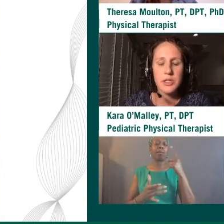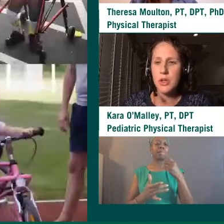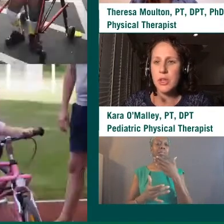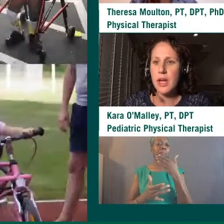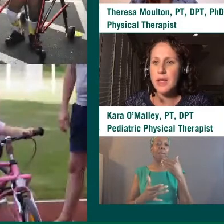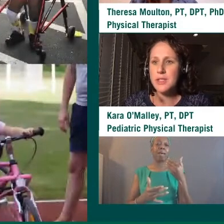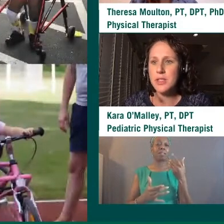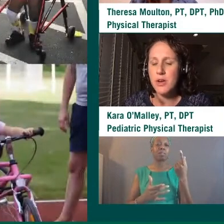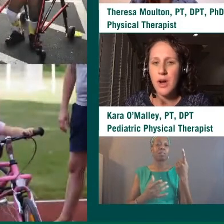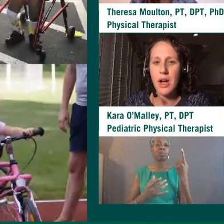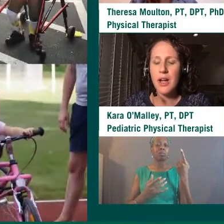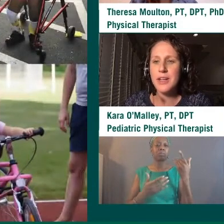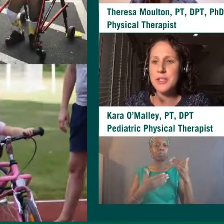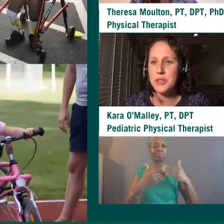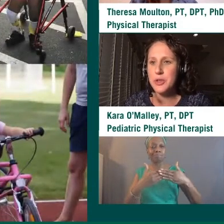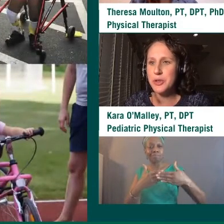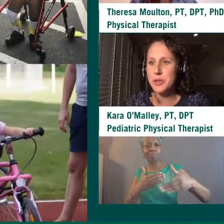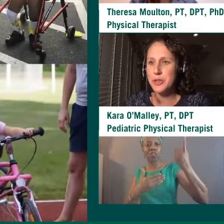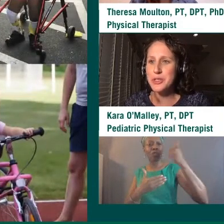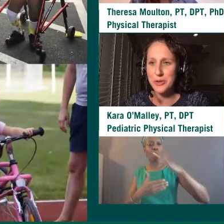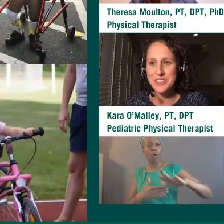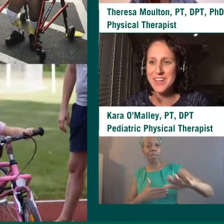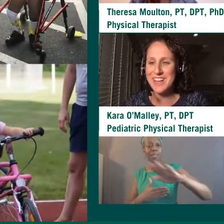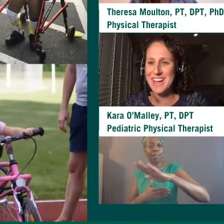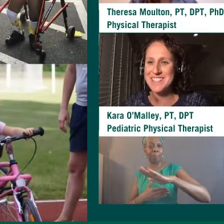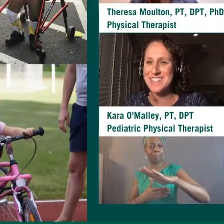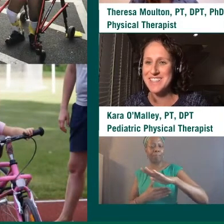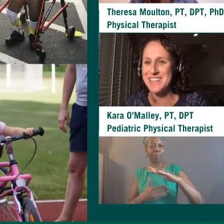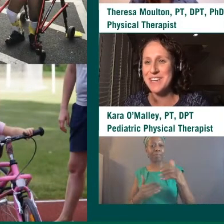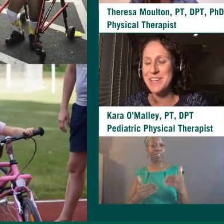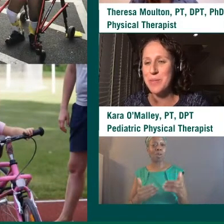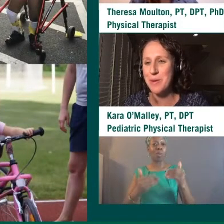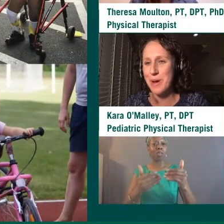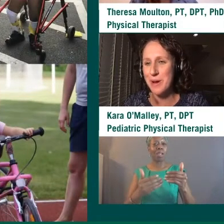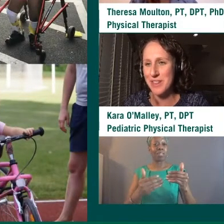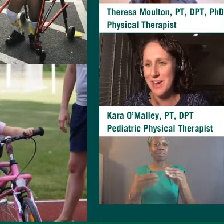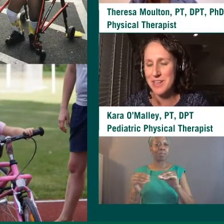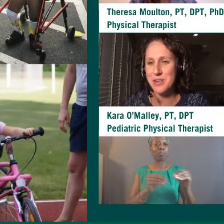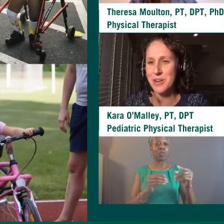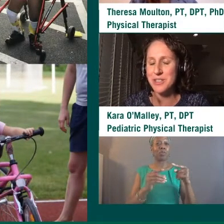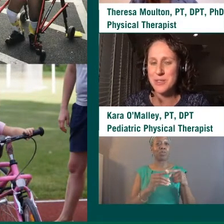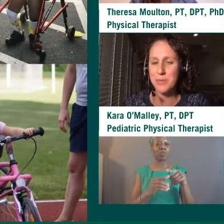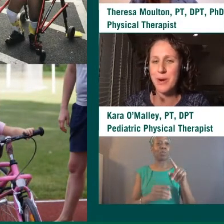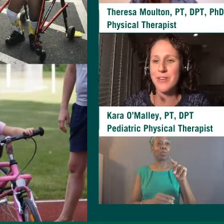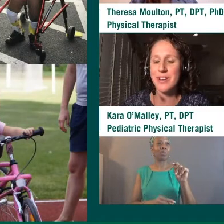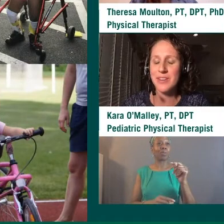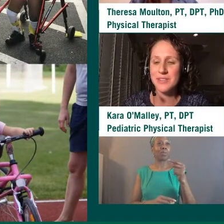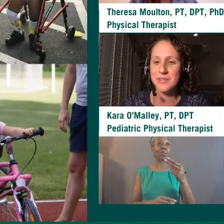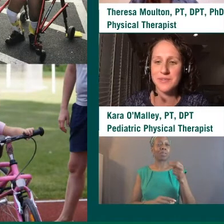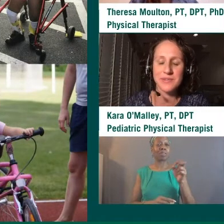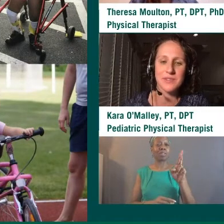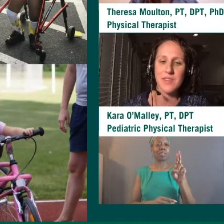So let's go on to Theresa. And she's gonna talk a little bit about that endurance part of it.